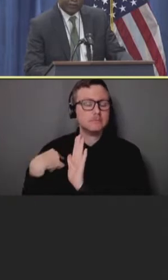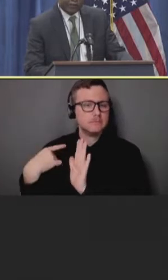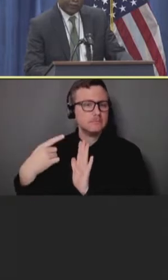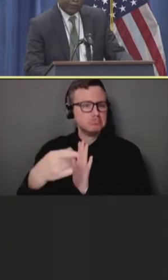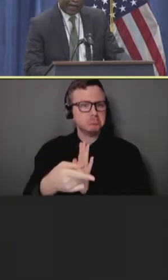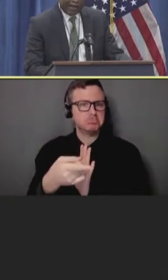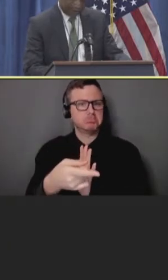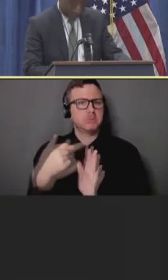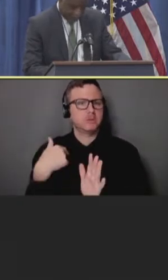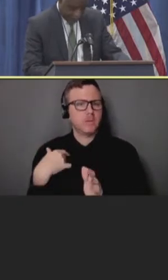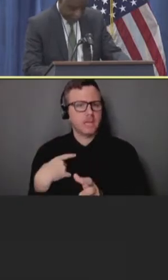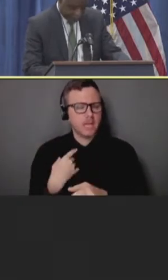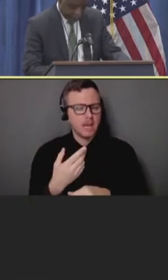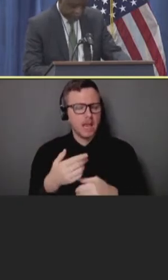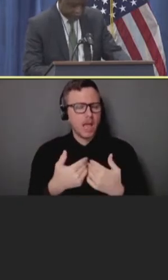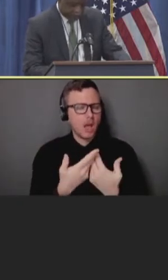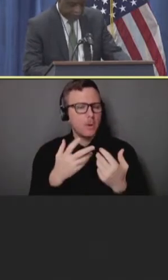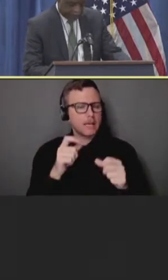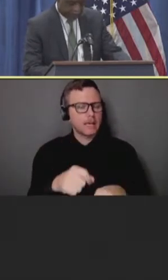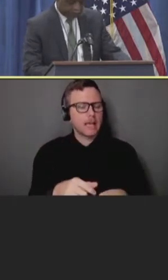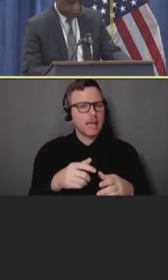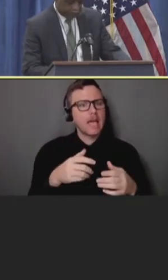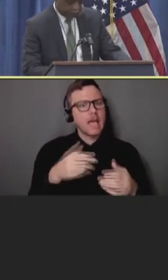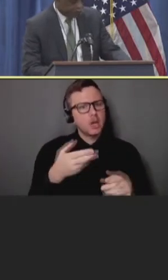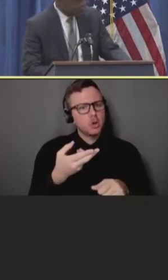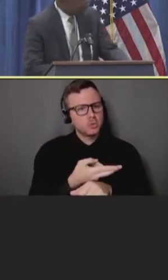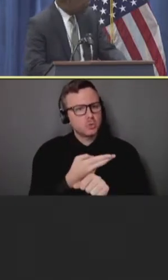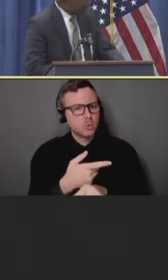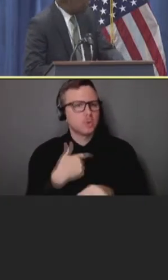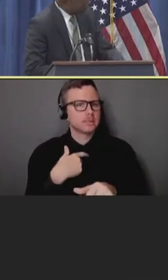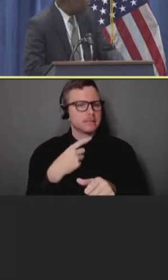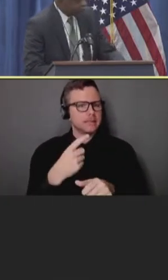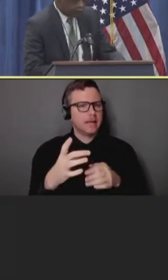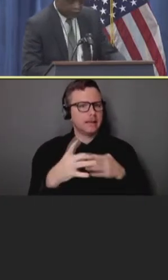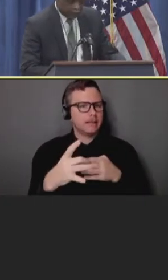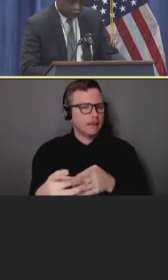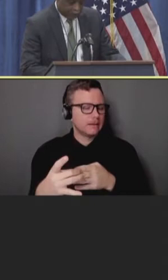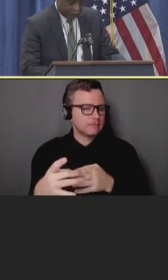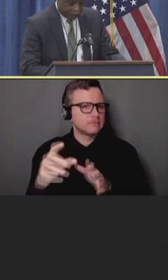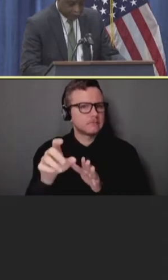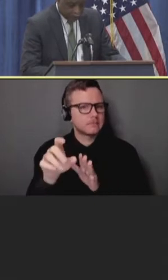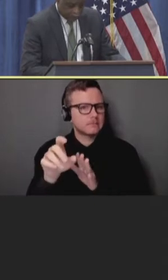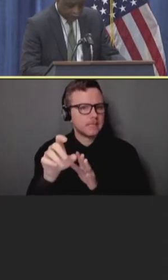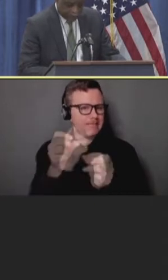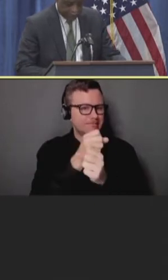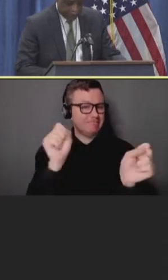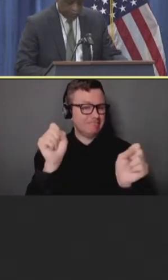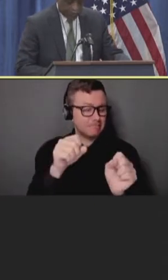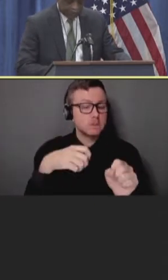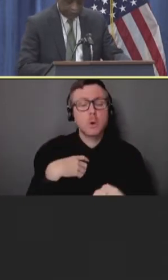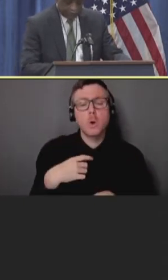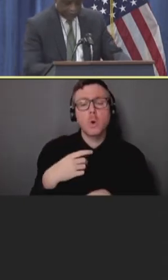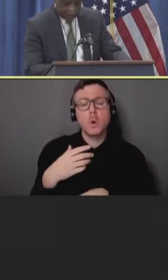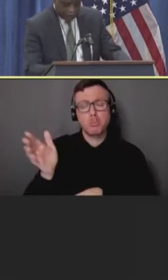help guide the safety concerns with it. So from a historical standpoint that we know